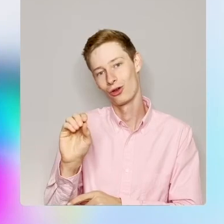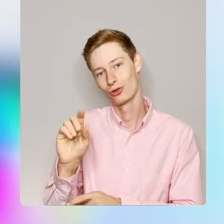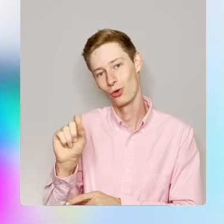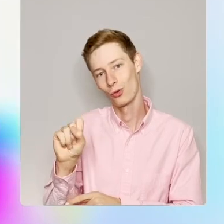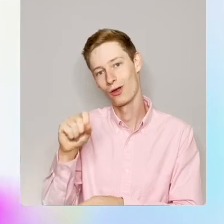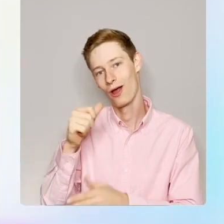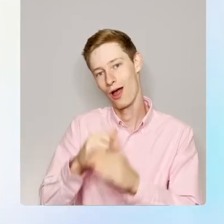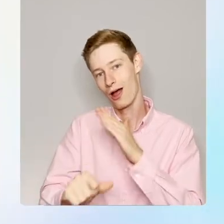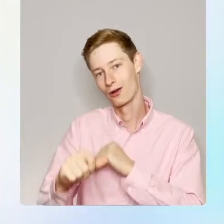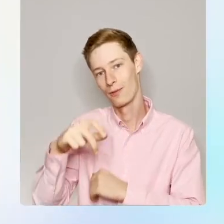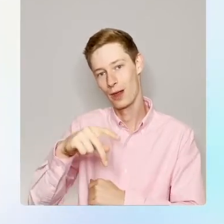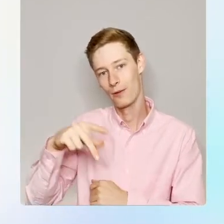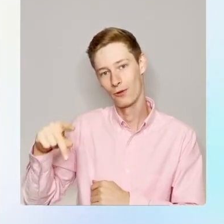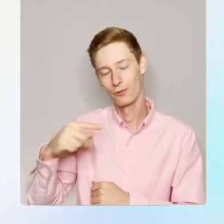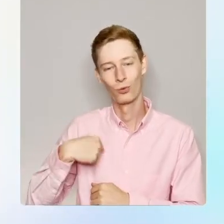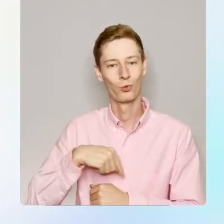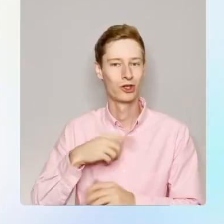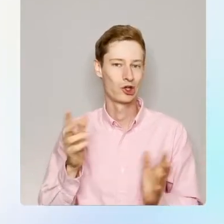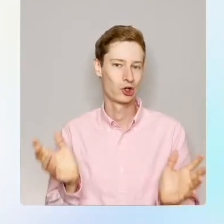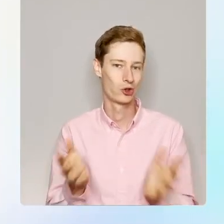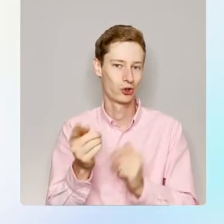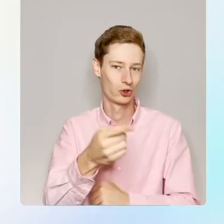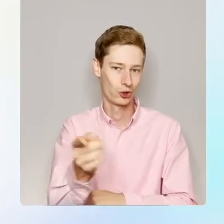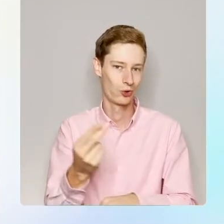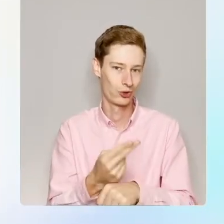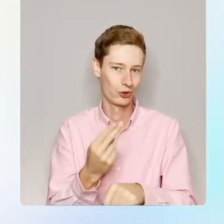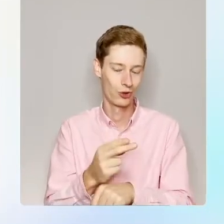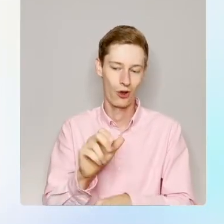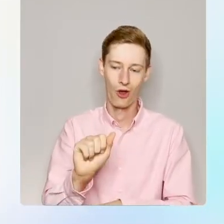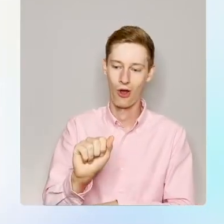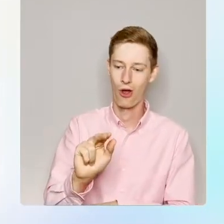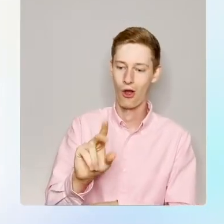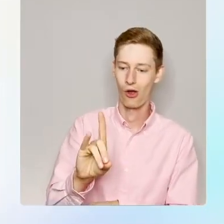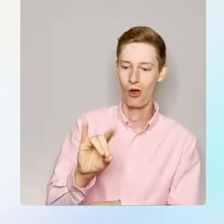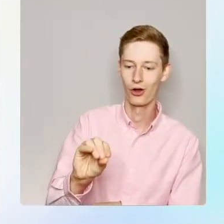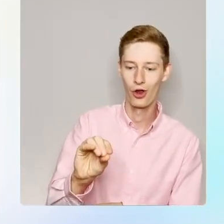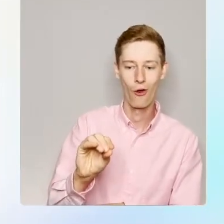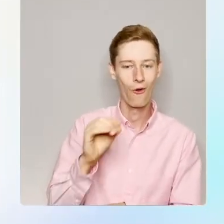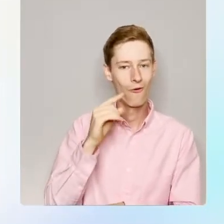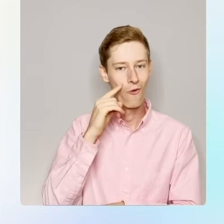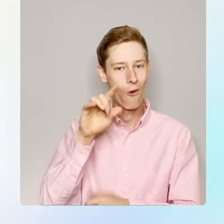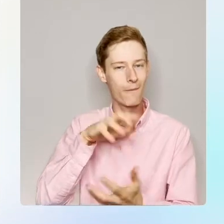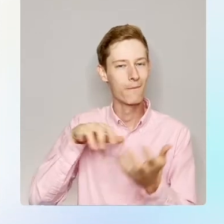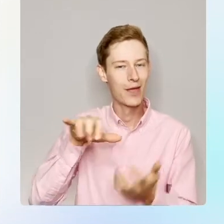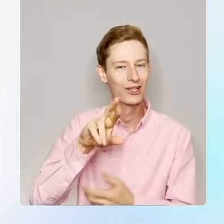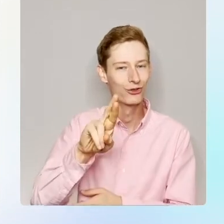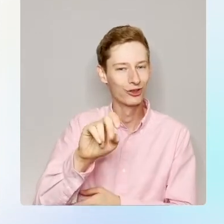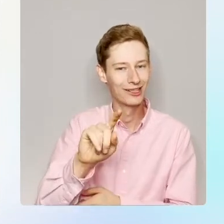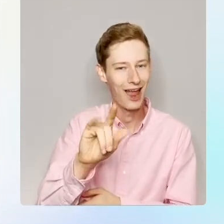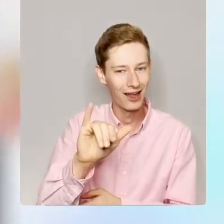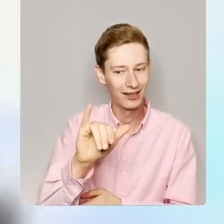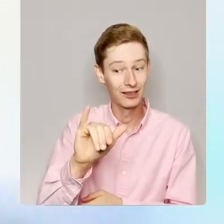We encourage you to use Spatial Audio in mixed-reality experiences, to fill the space around you with sound.